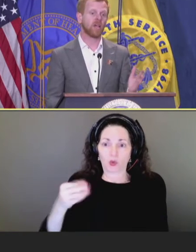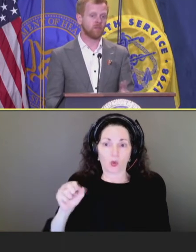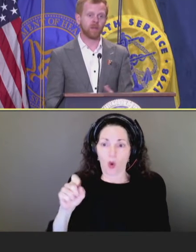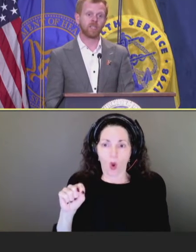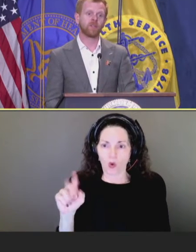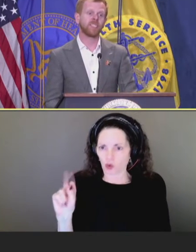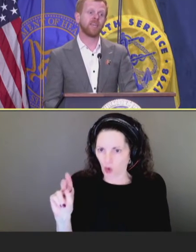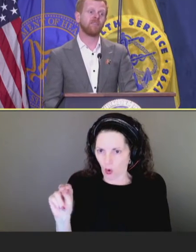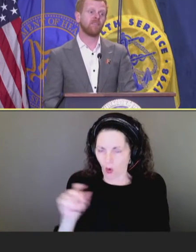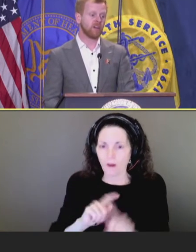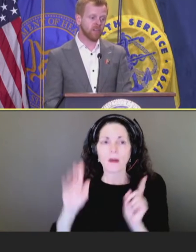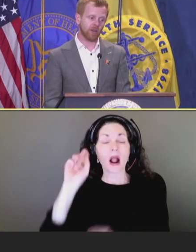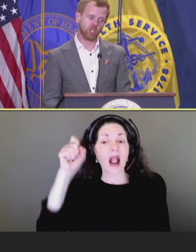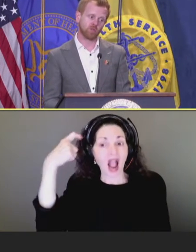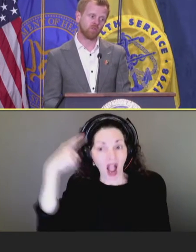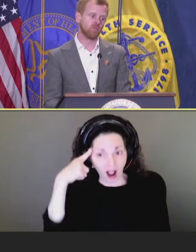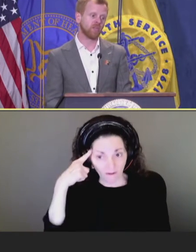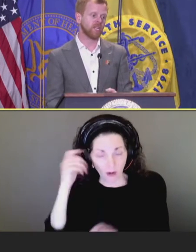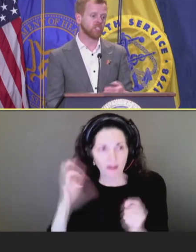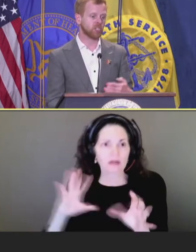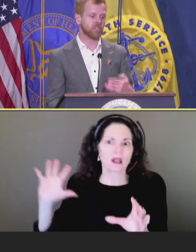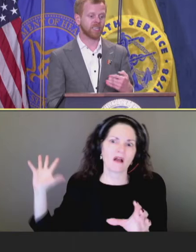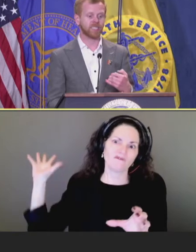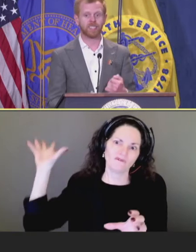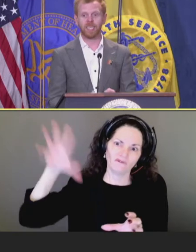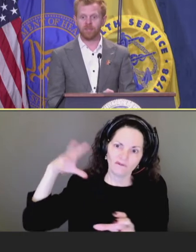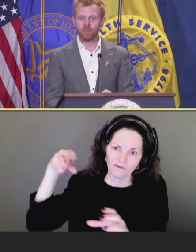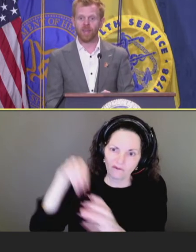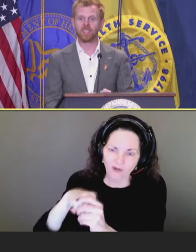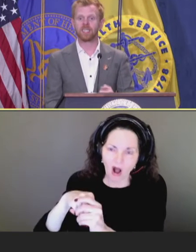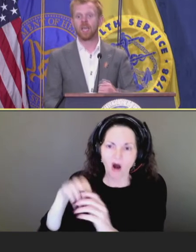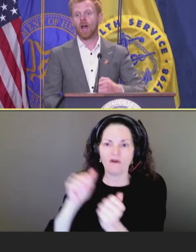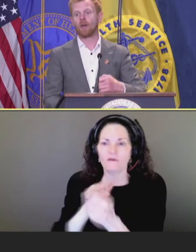government plays a very large role in ensuring that it's a safe event,